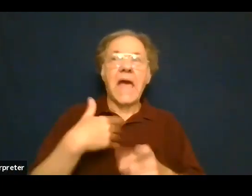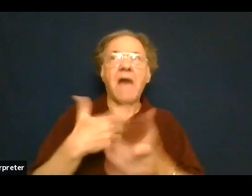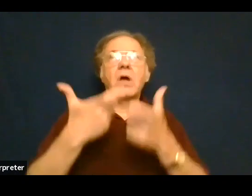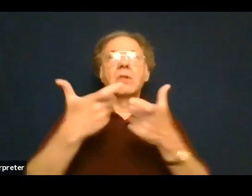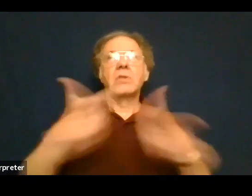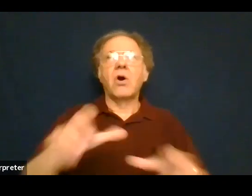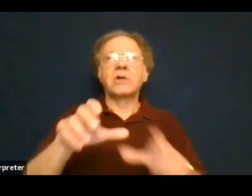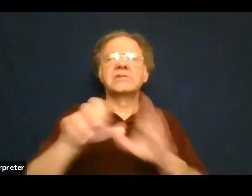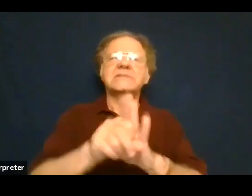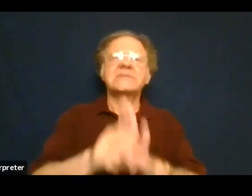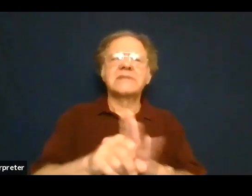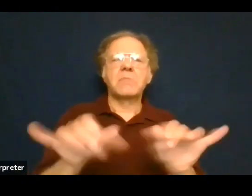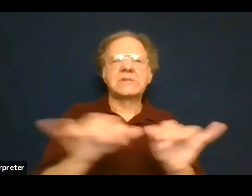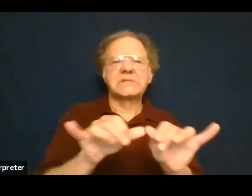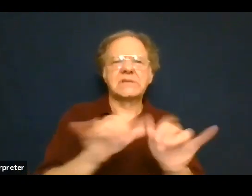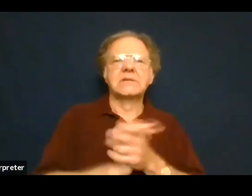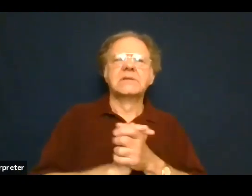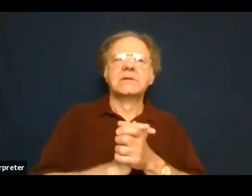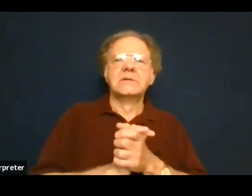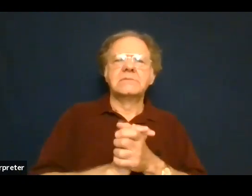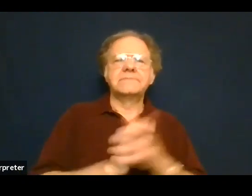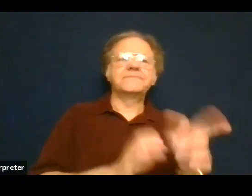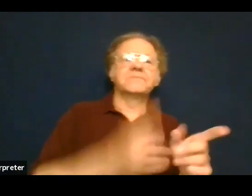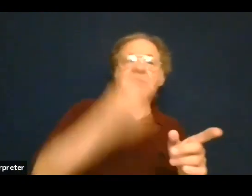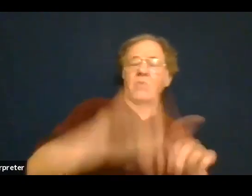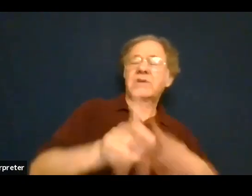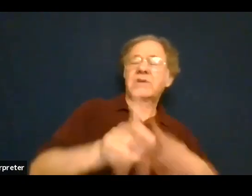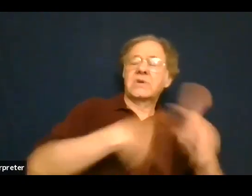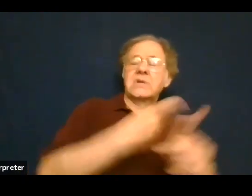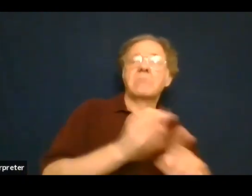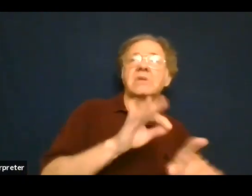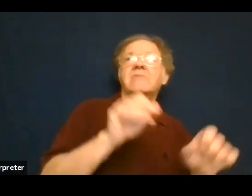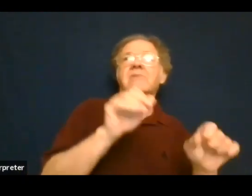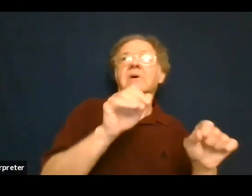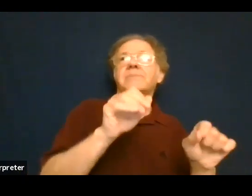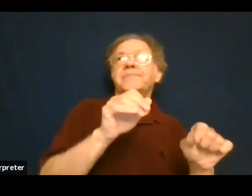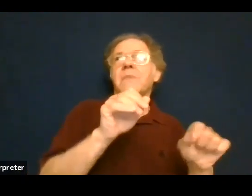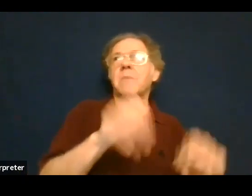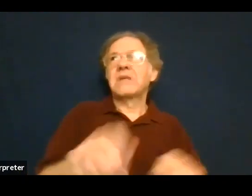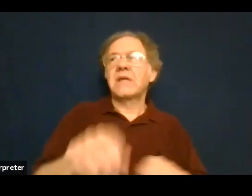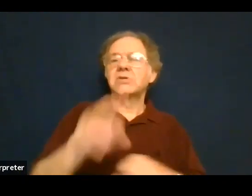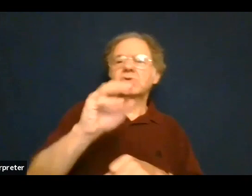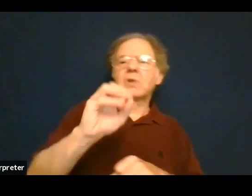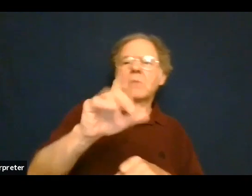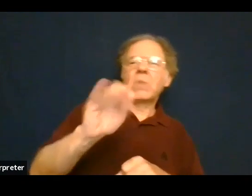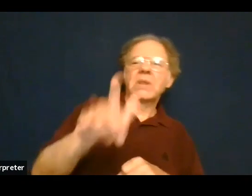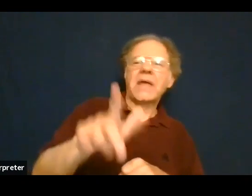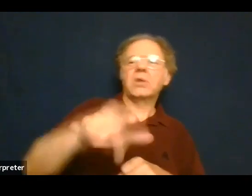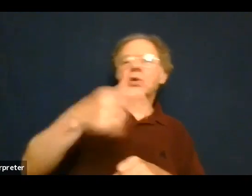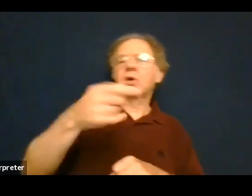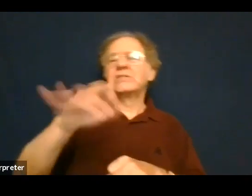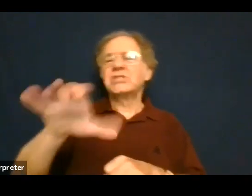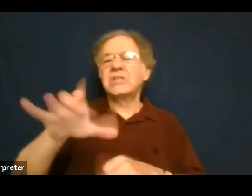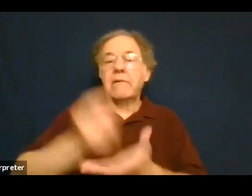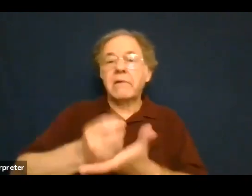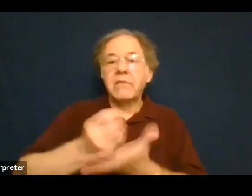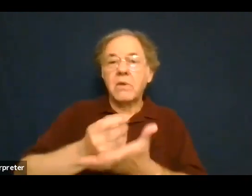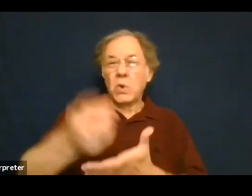So for different types of potential molecular genetic therapies, do you think one model will be better suited